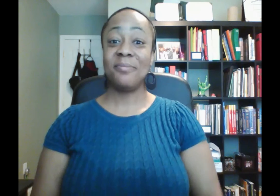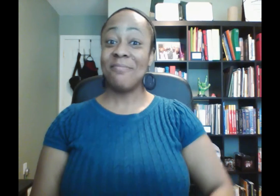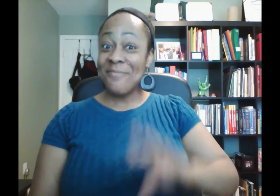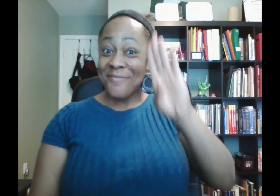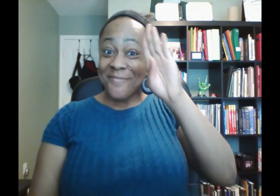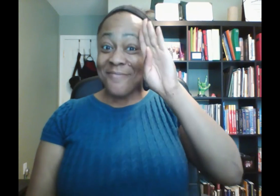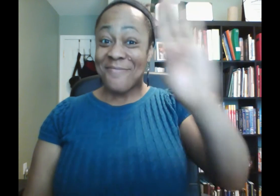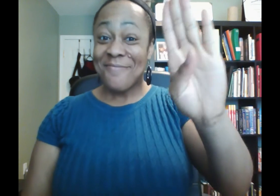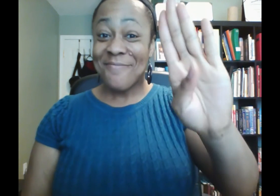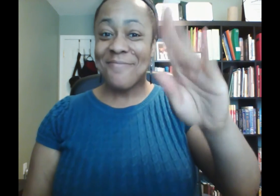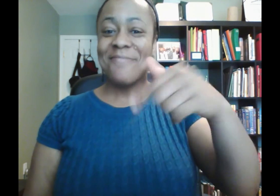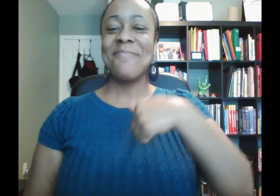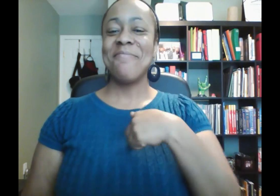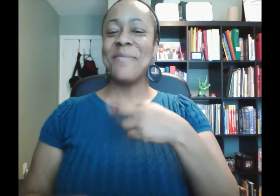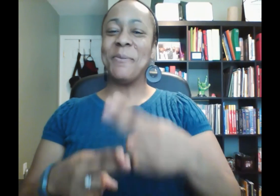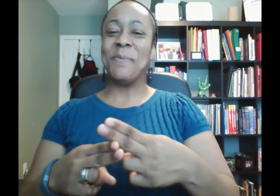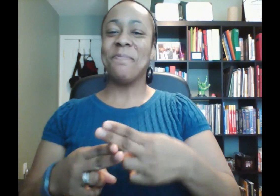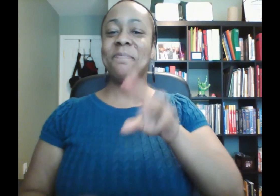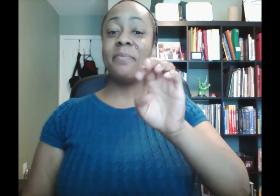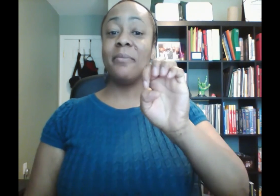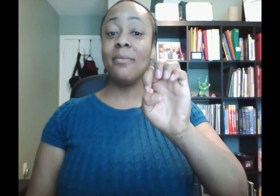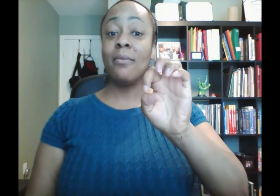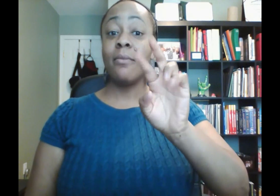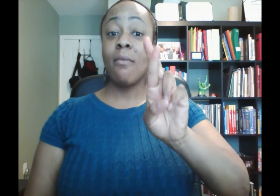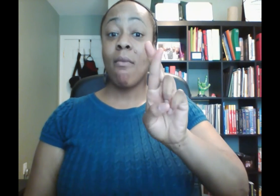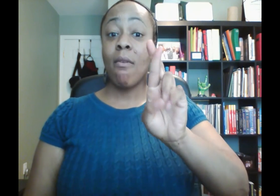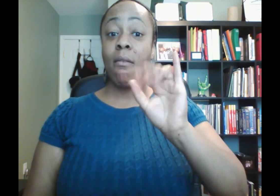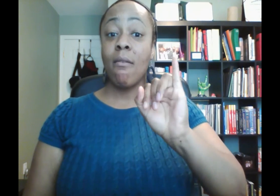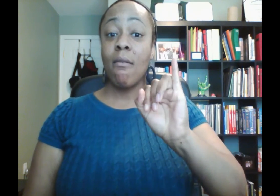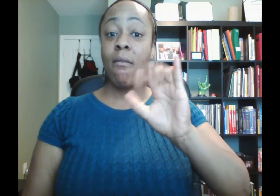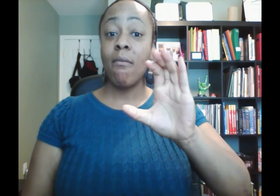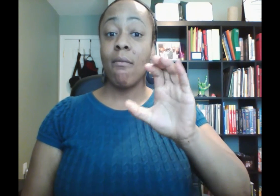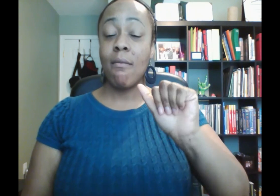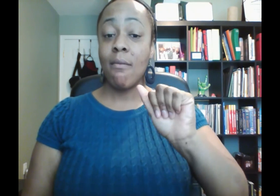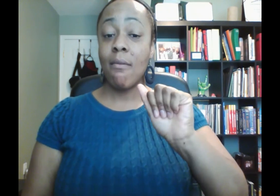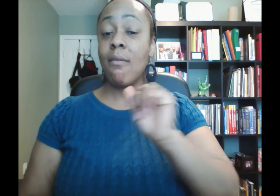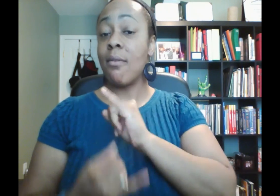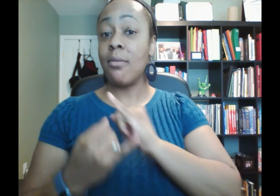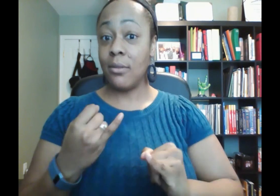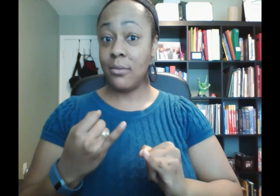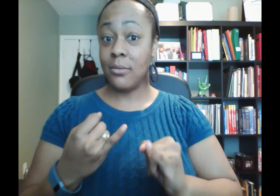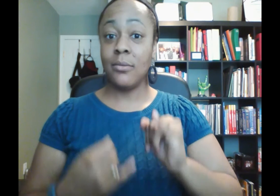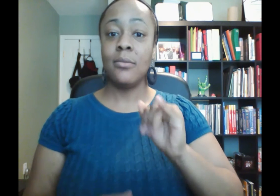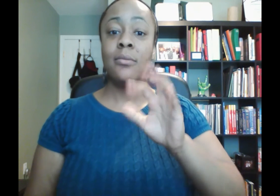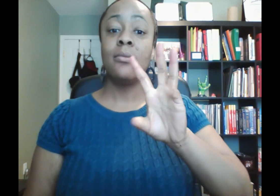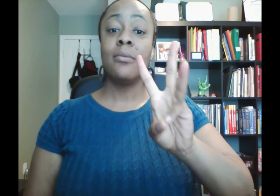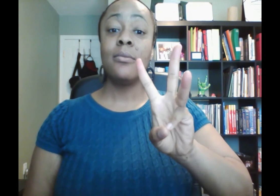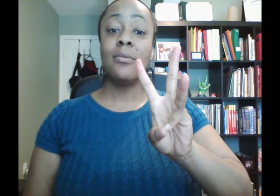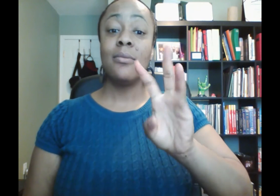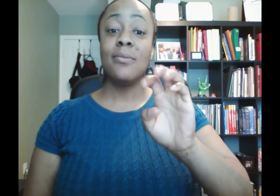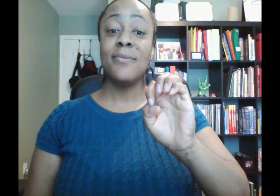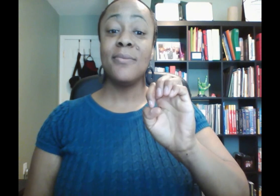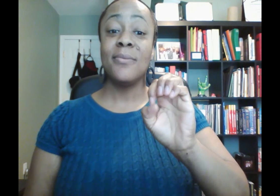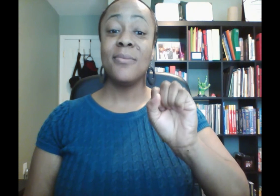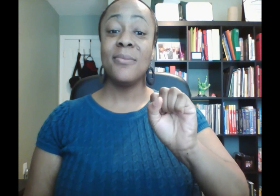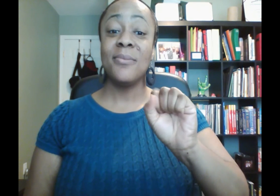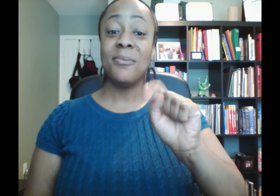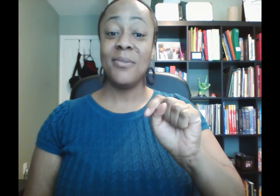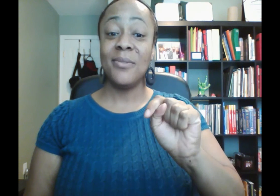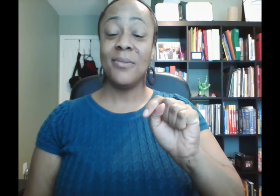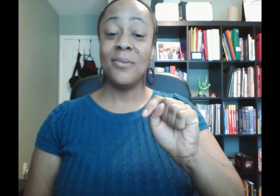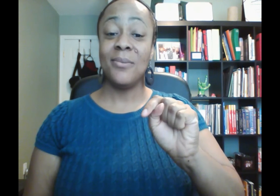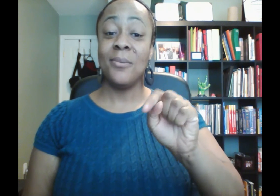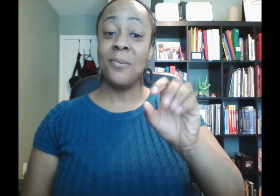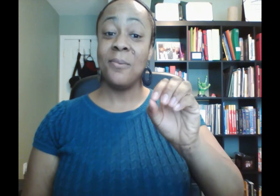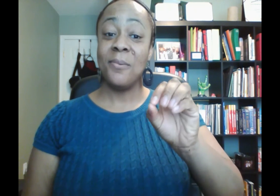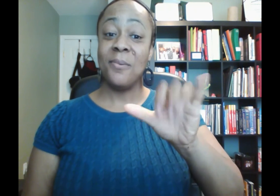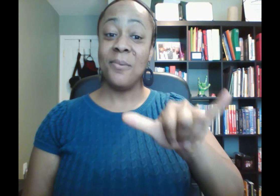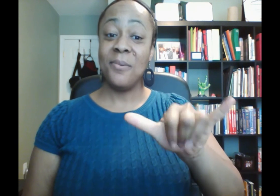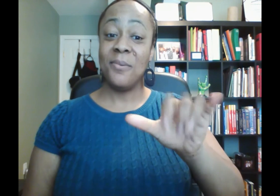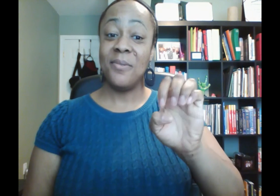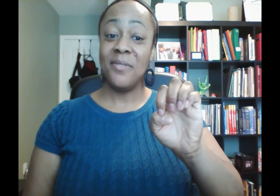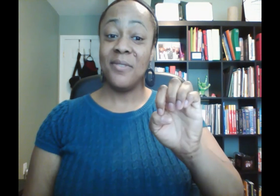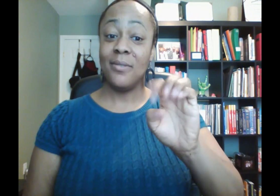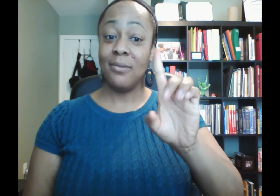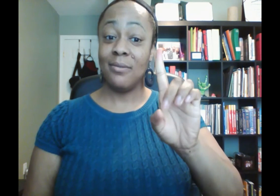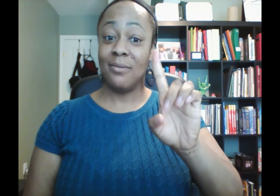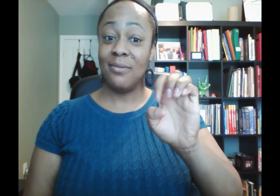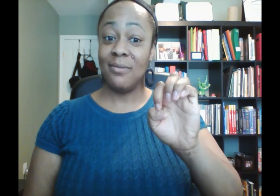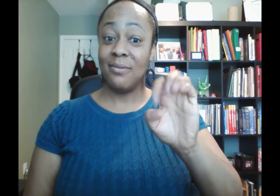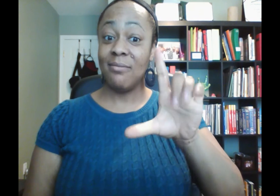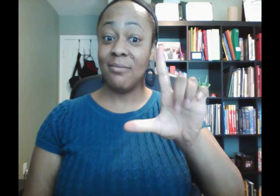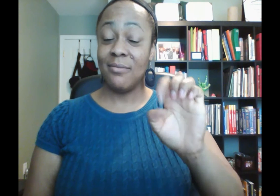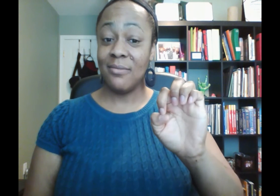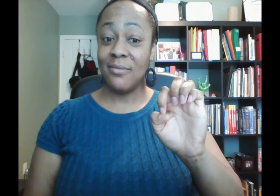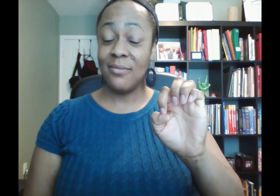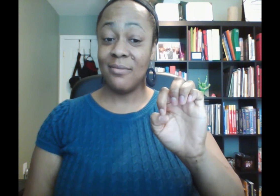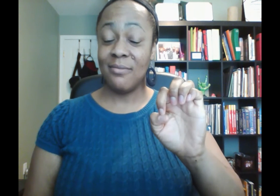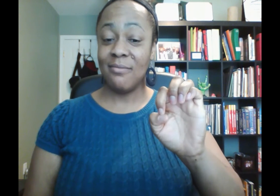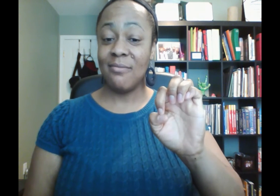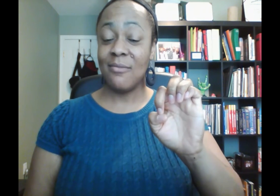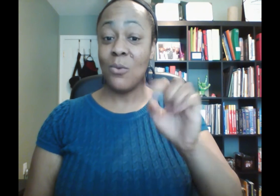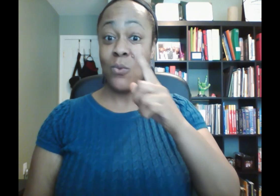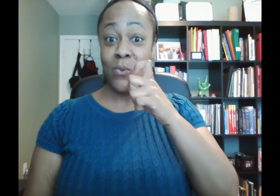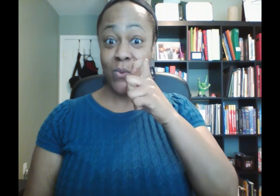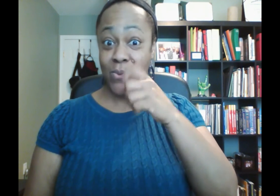Hi! My name is Erica West Oyedele.